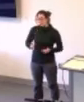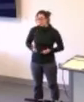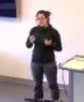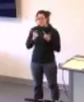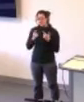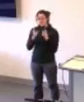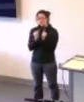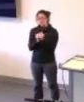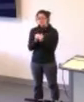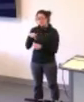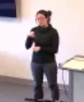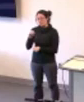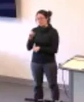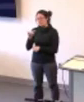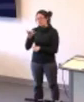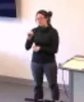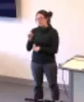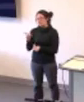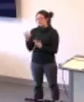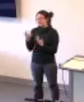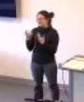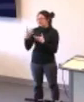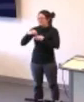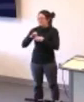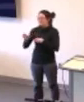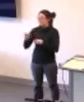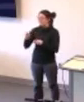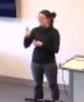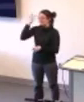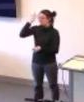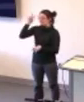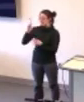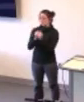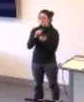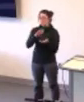And integrated his insights with scholarship and activism.